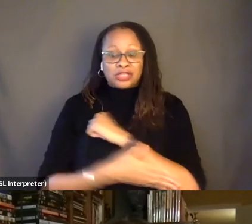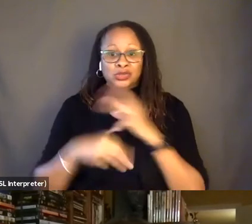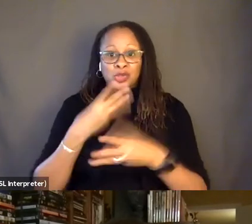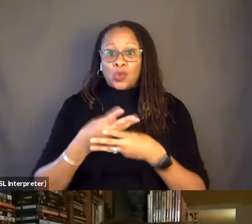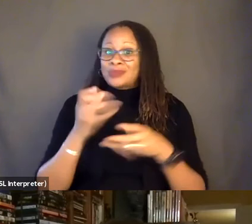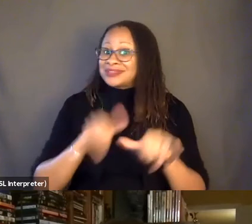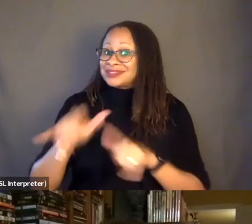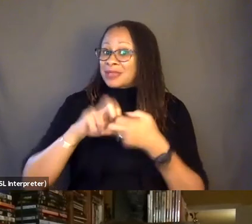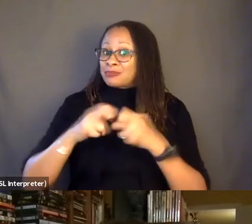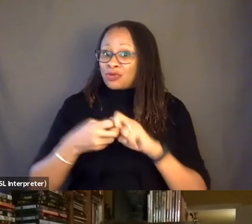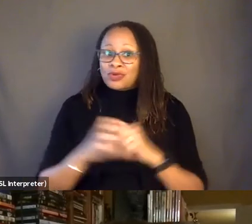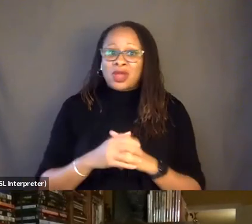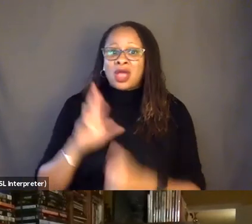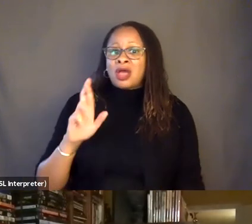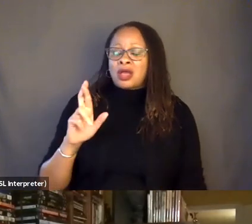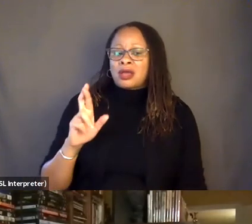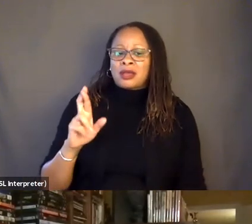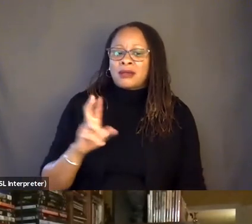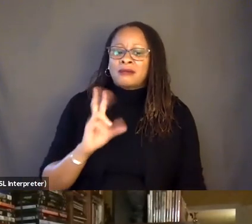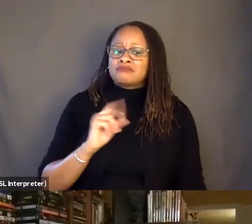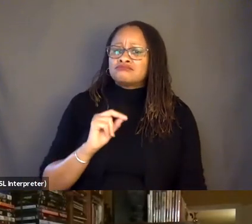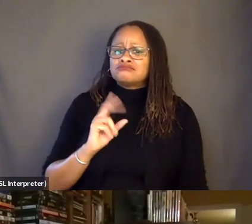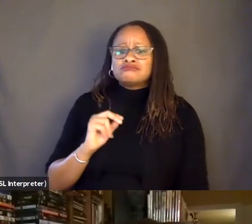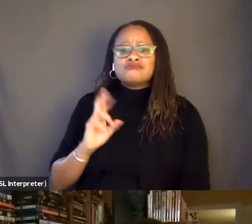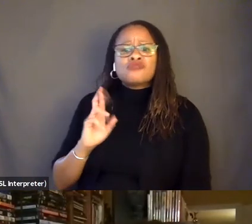Ramona? No, I'm always wondering, so, you know,